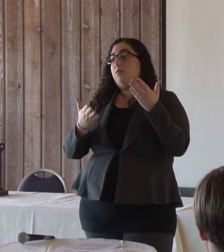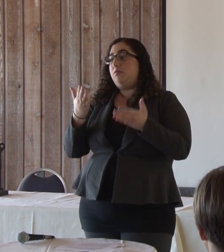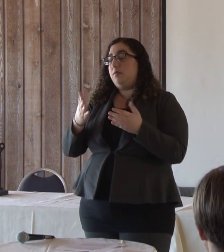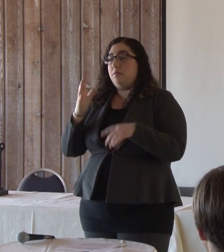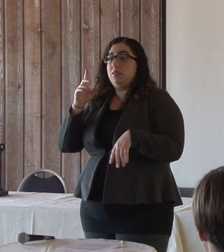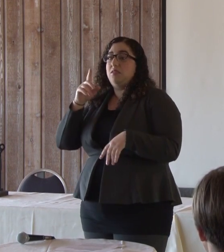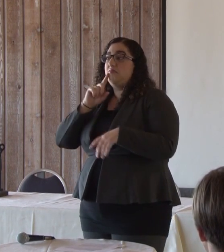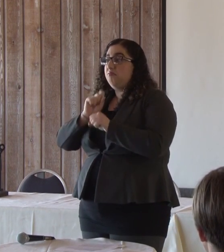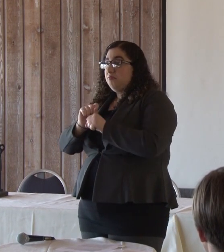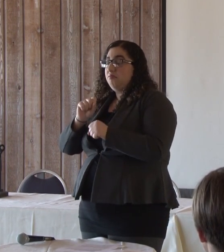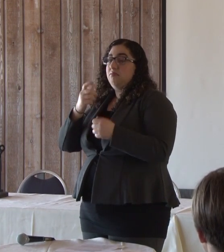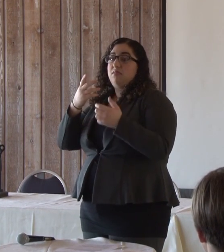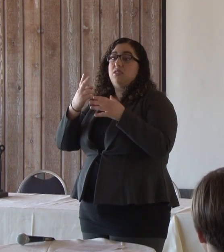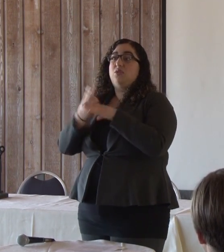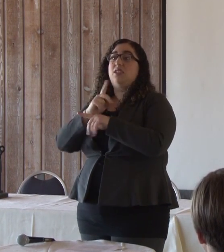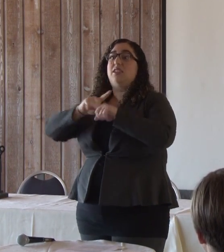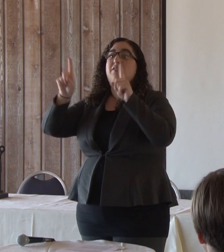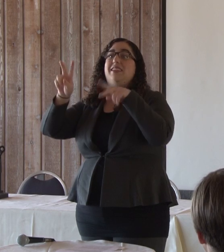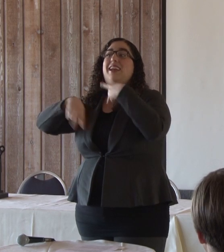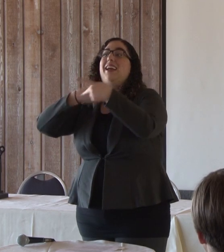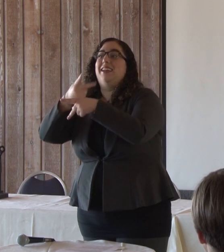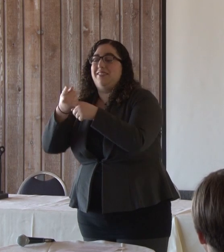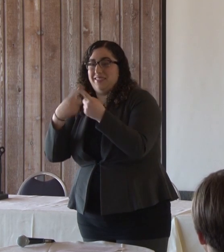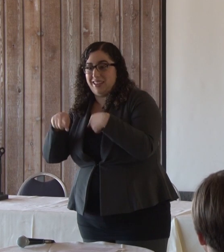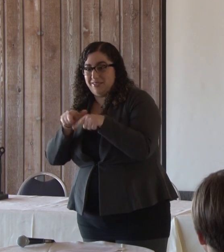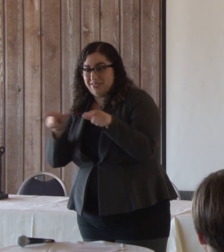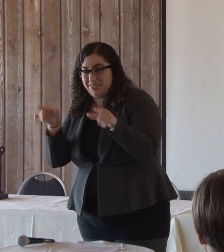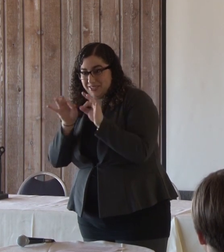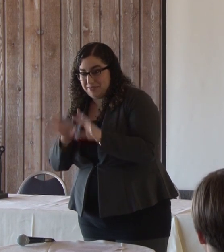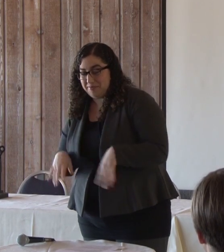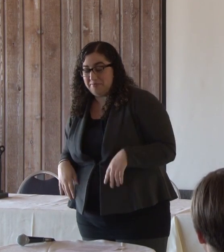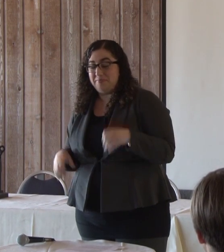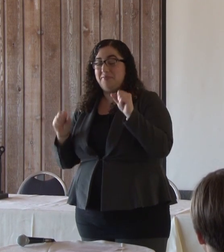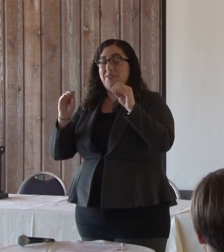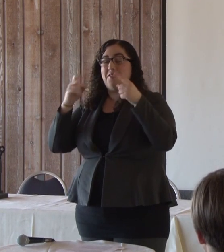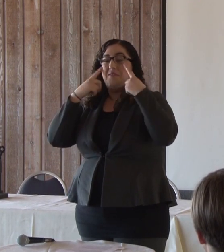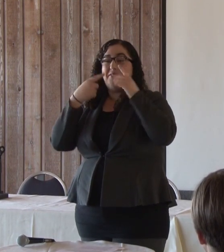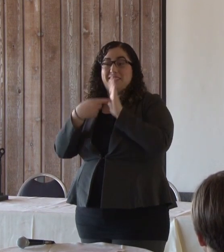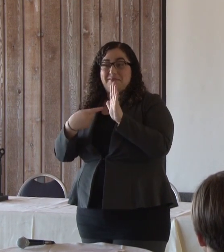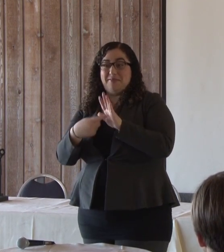you have the screen with the interpreters on the screen in the actual hospital setting.